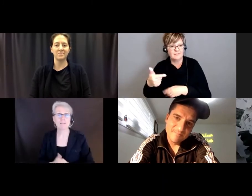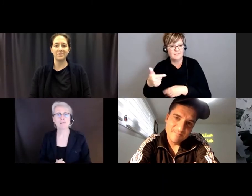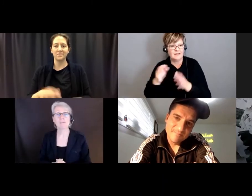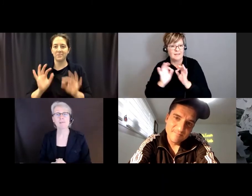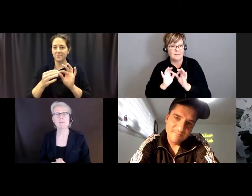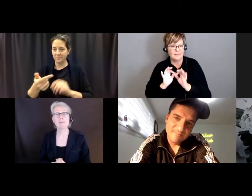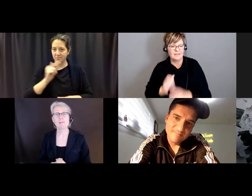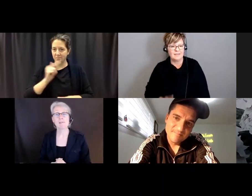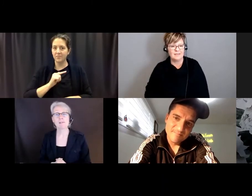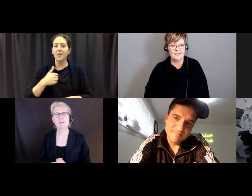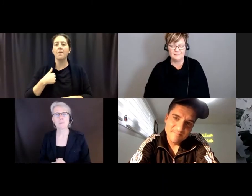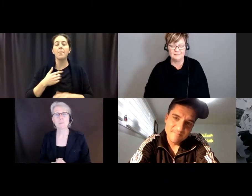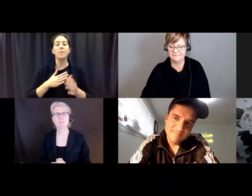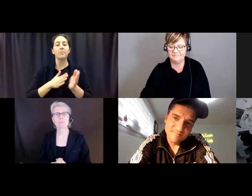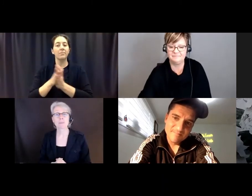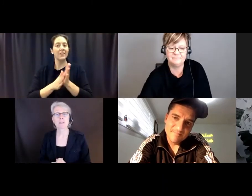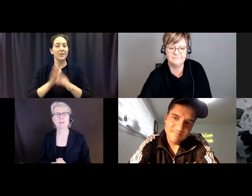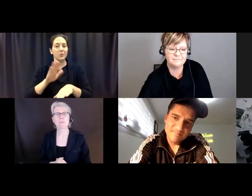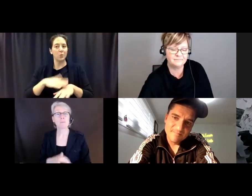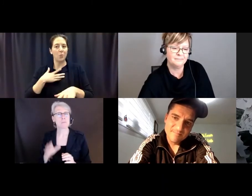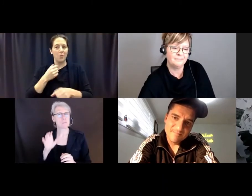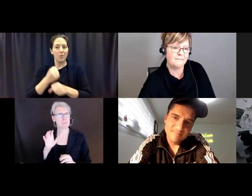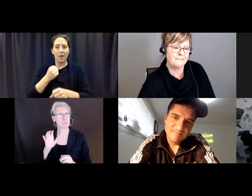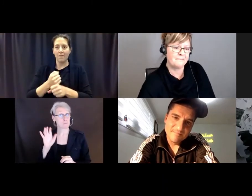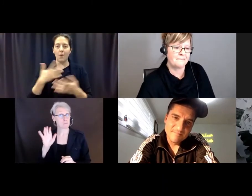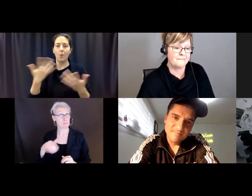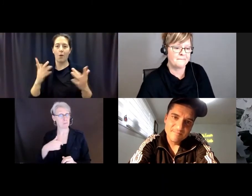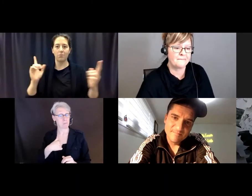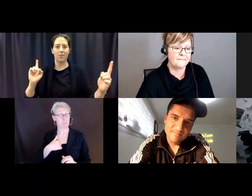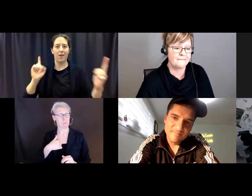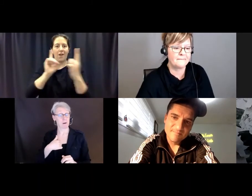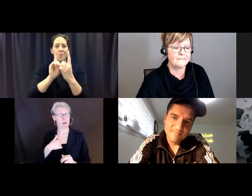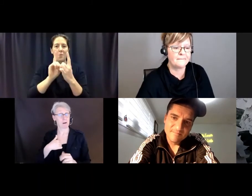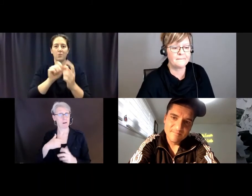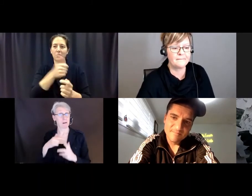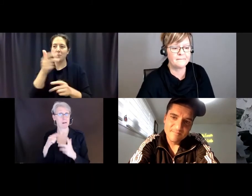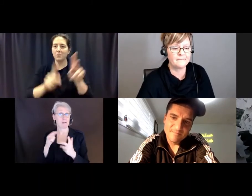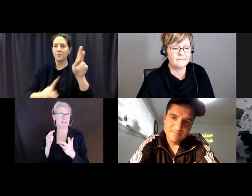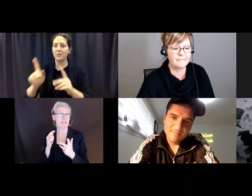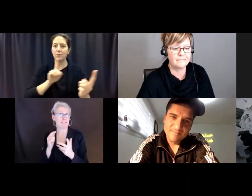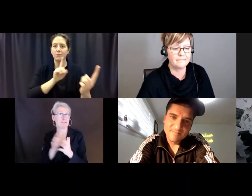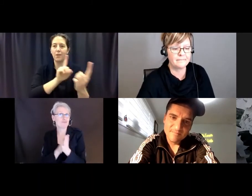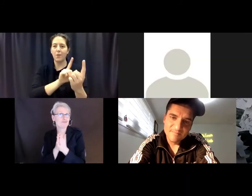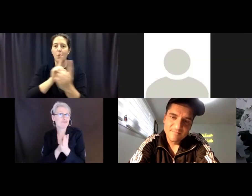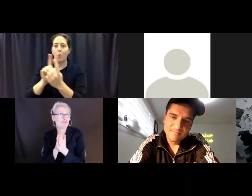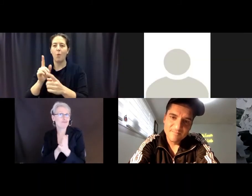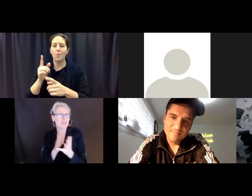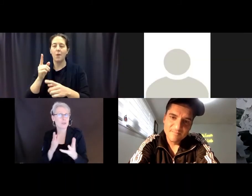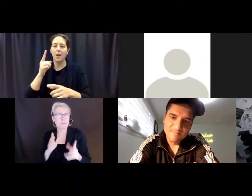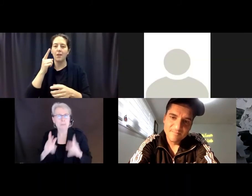IS OF INTEREST FOR ME NOW IN MY WORK IS ENCOUNTERING PEOPLE, MEETING NEW PEOPLE AND EXPLORING WHAT